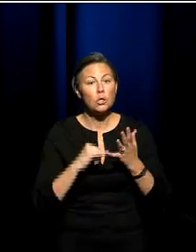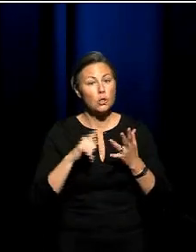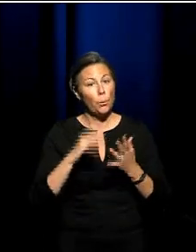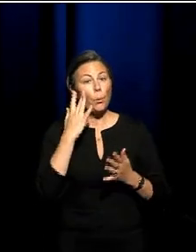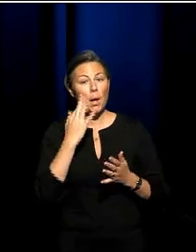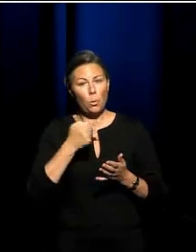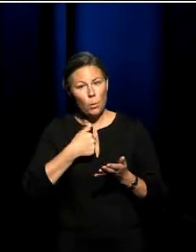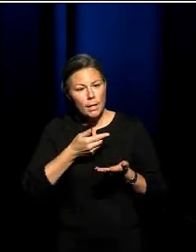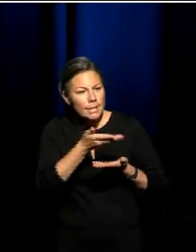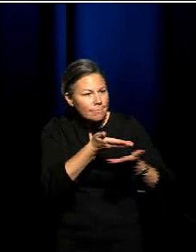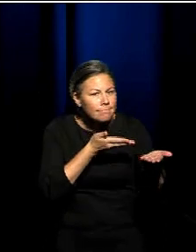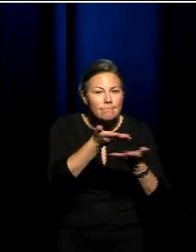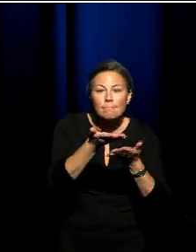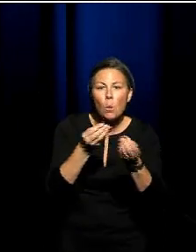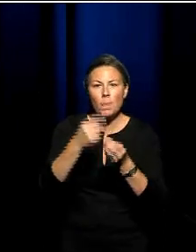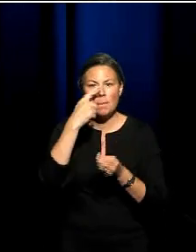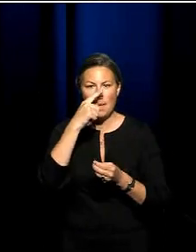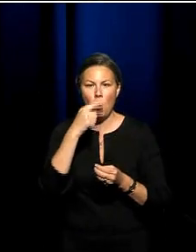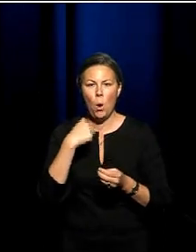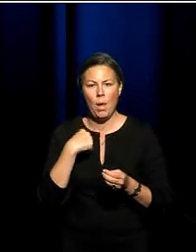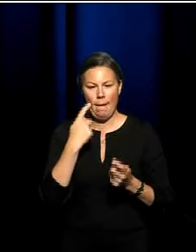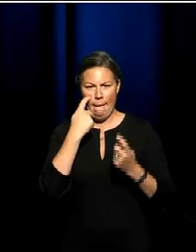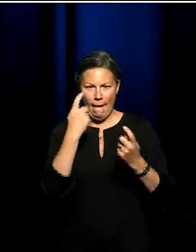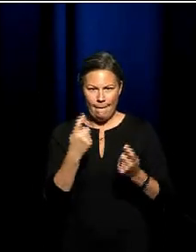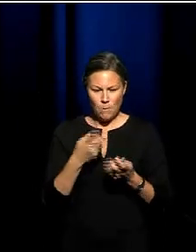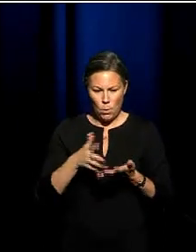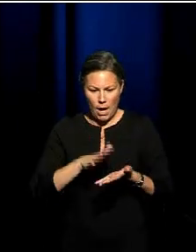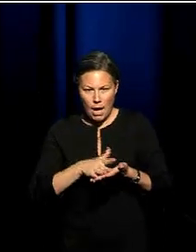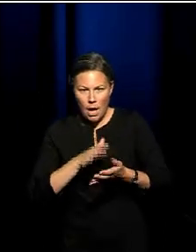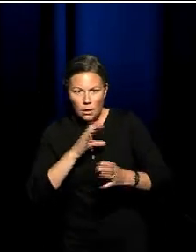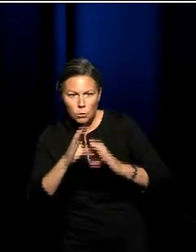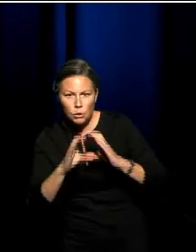with the community, having regard to the key principles of safety, transparency